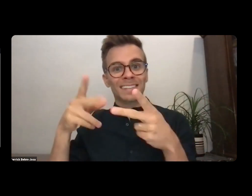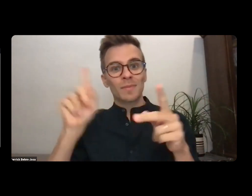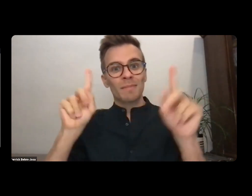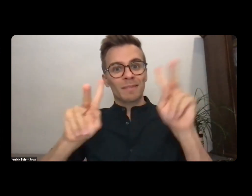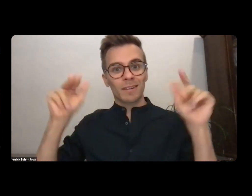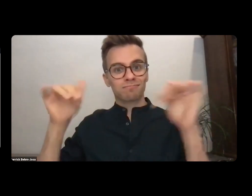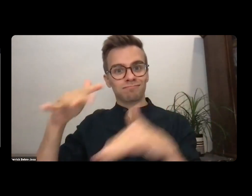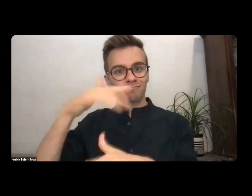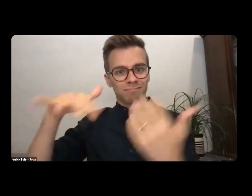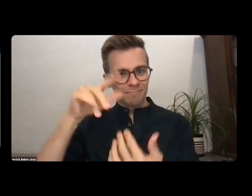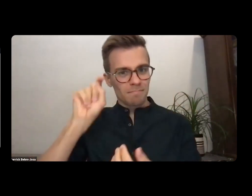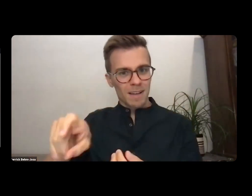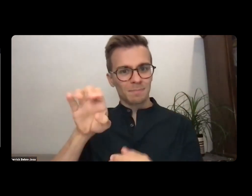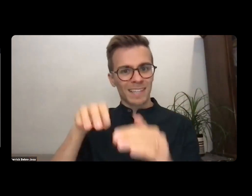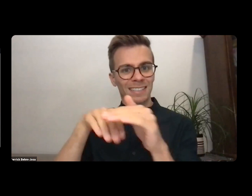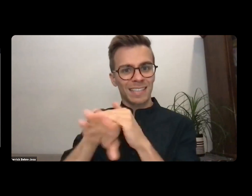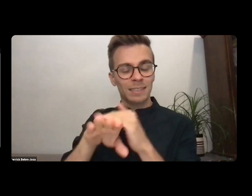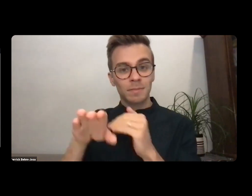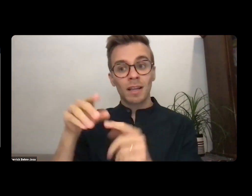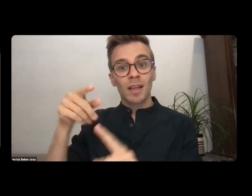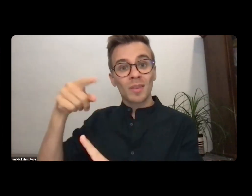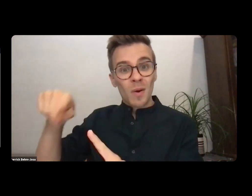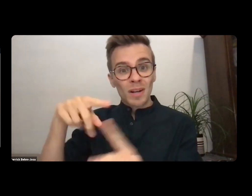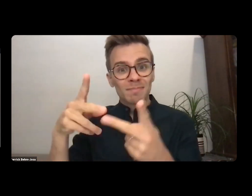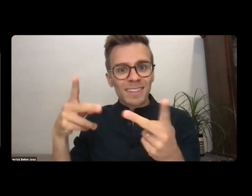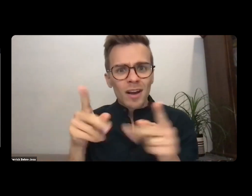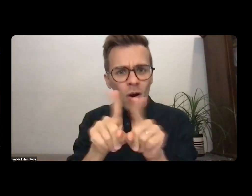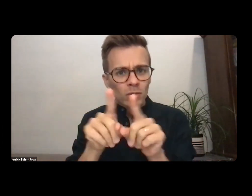public parks and spaces where people congregate – must be accessible.